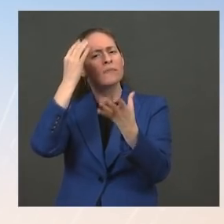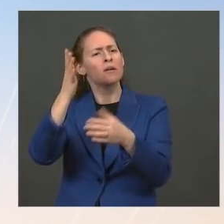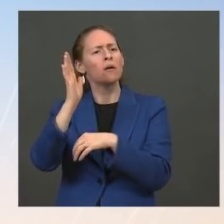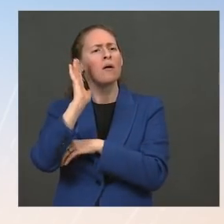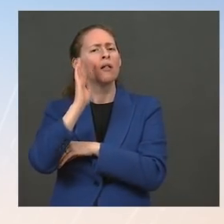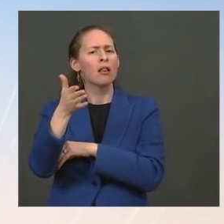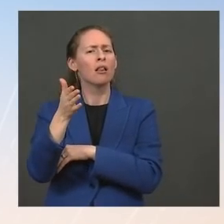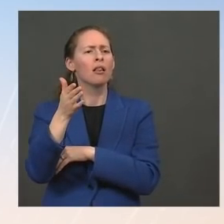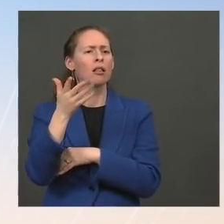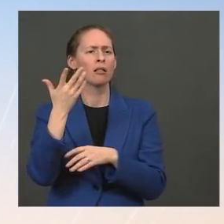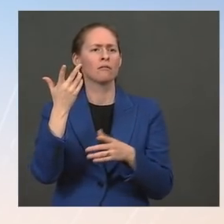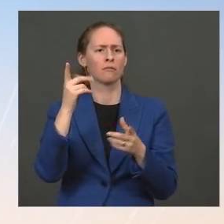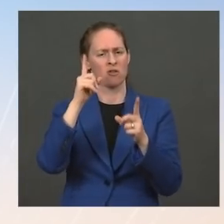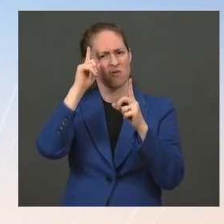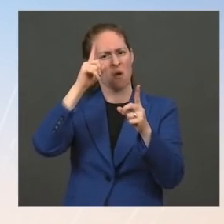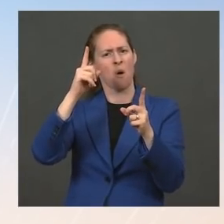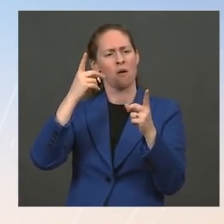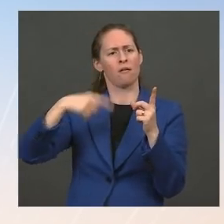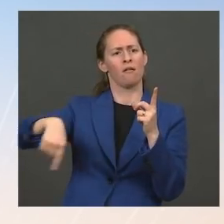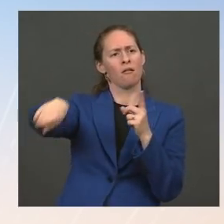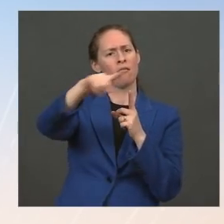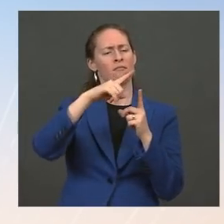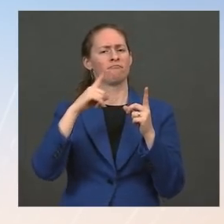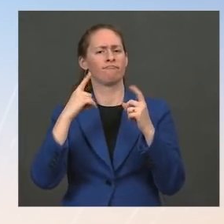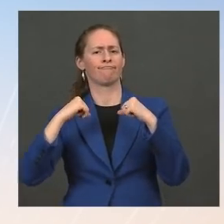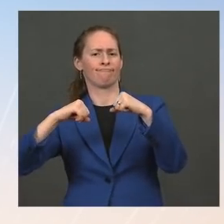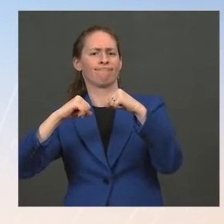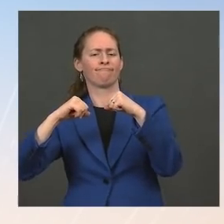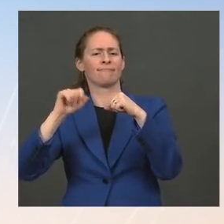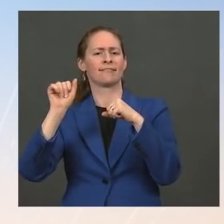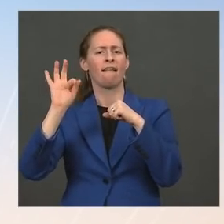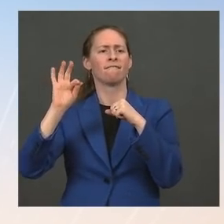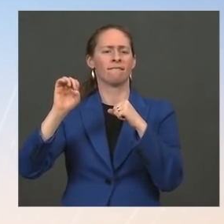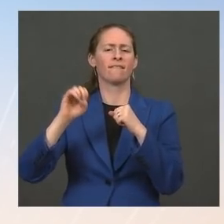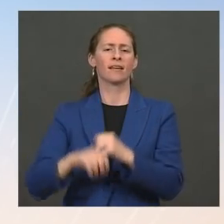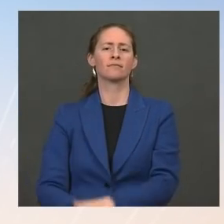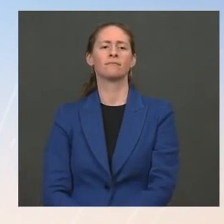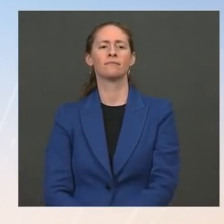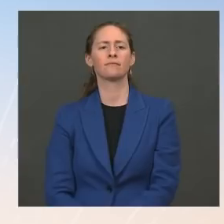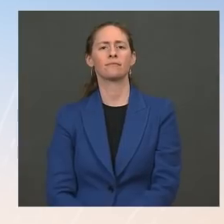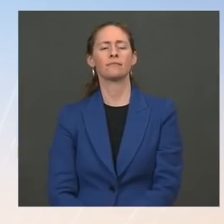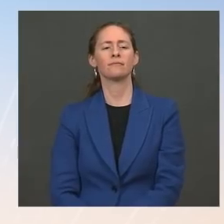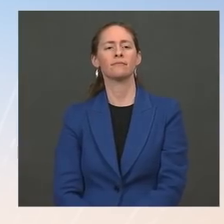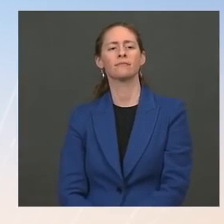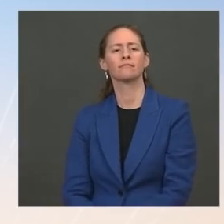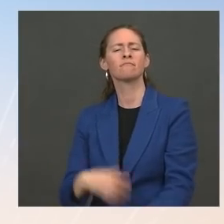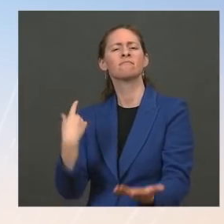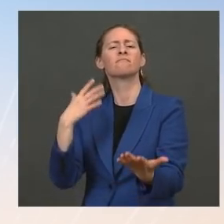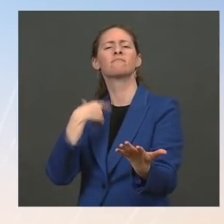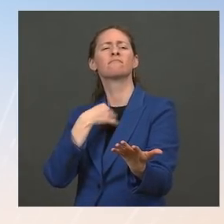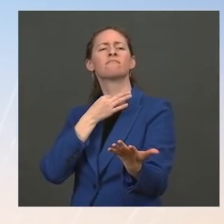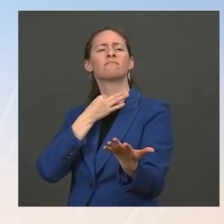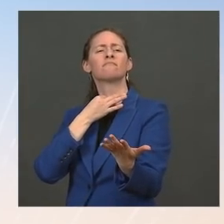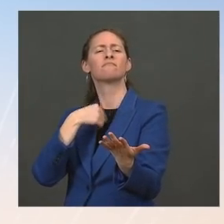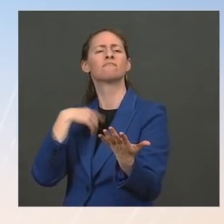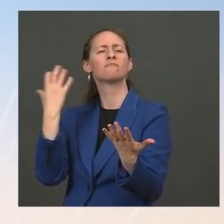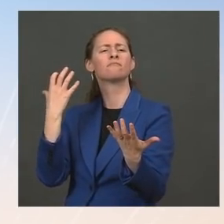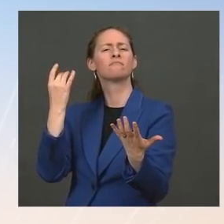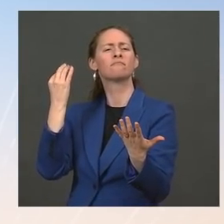The Press: Thank you. I wanted to ask if the White House was reconsidering the decision to release Strategic Reserves, given that oil prices have already gone down